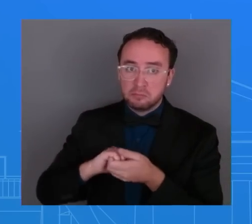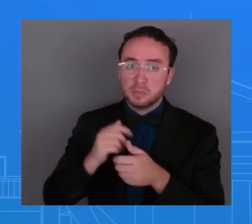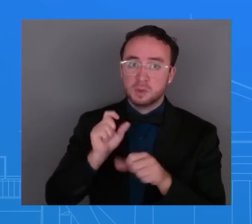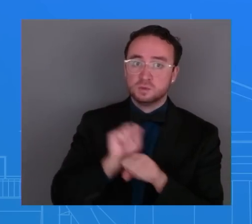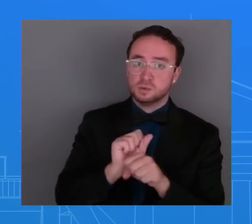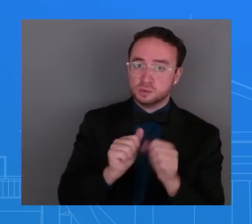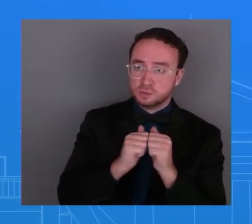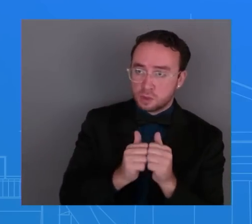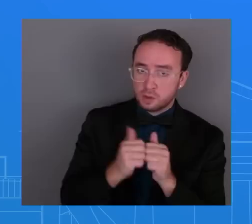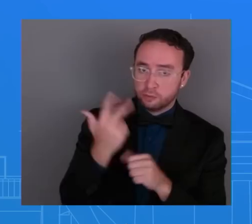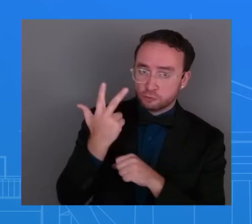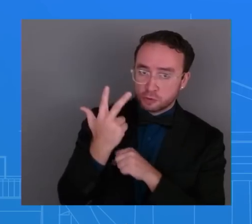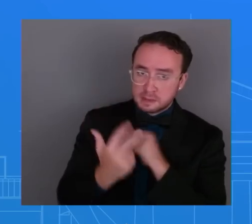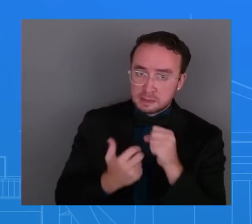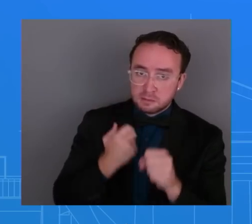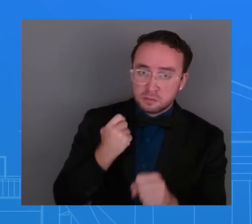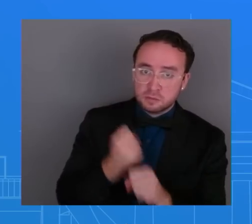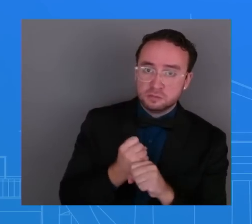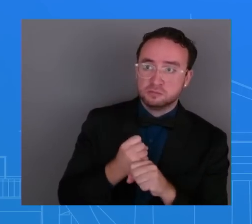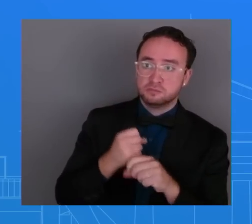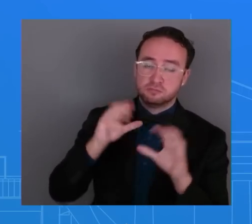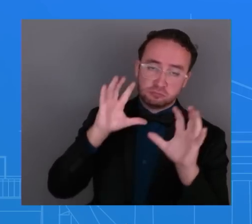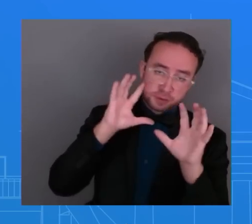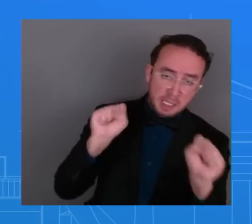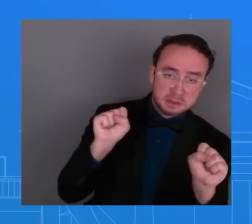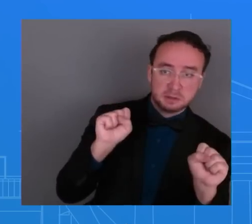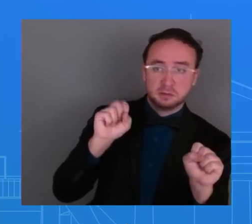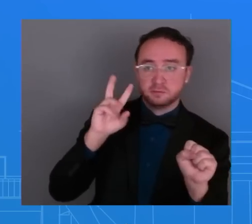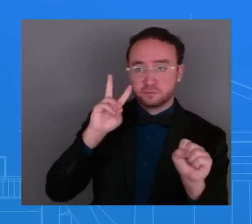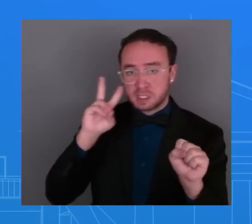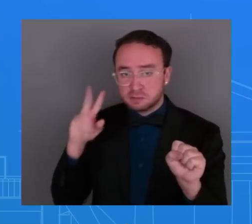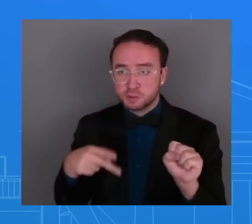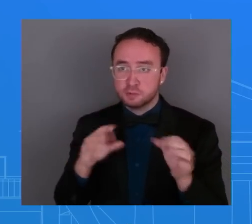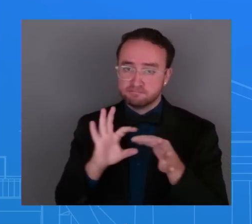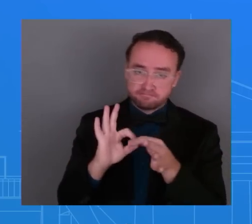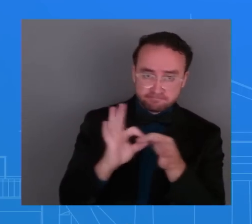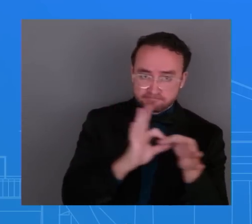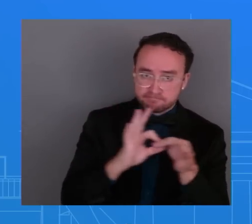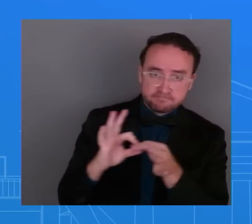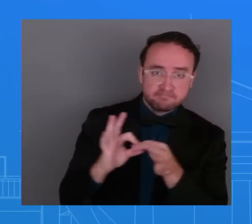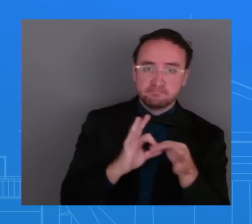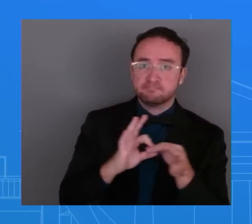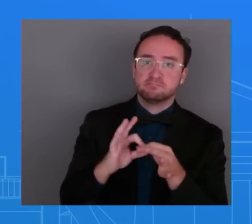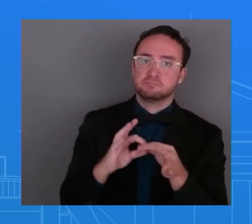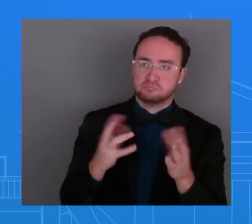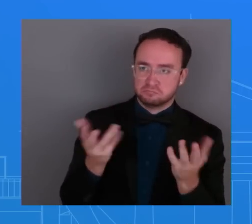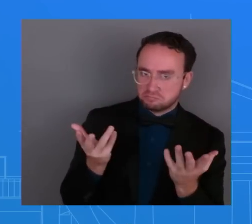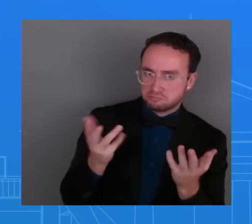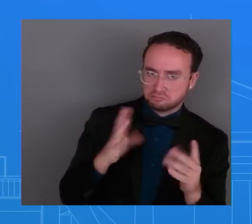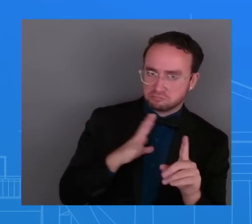in that time, what does the president see as the vice president's biggest achievement during their time in office together?